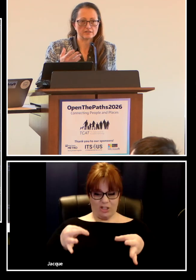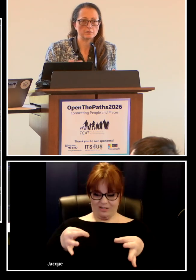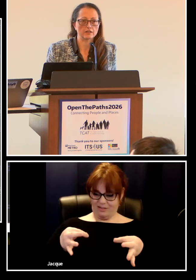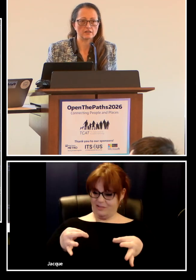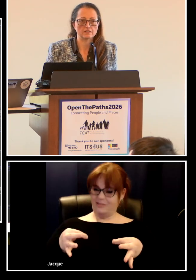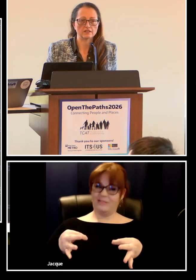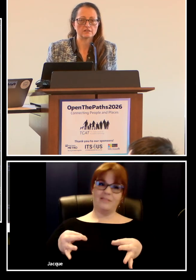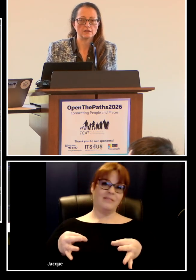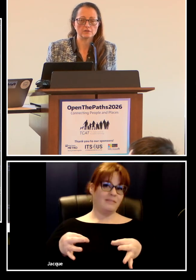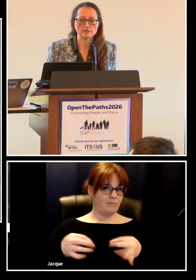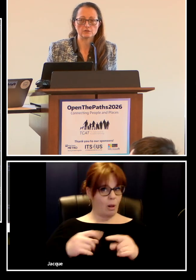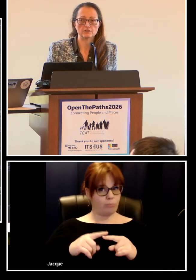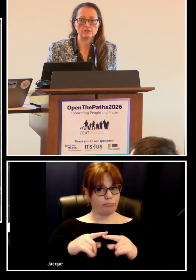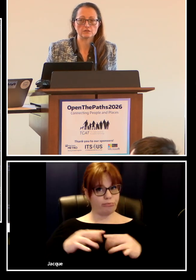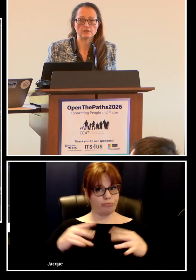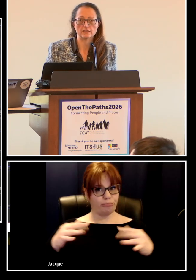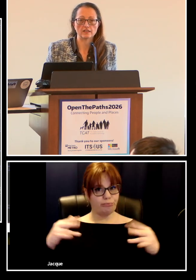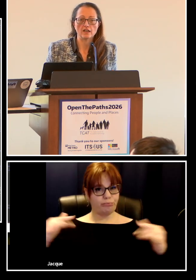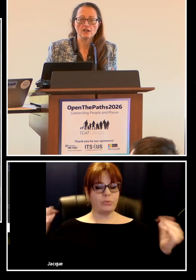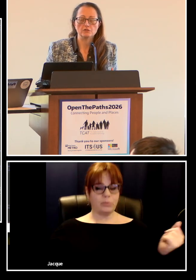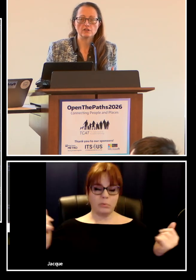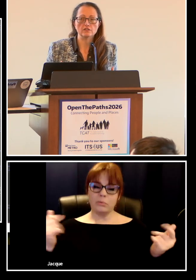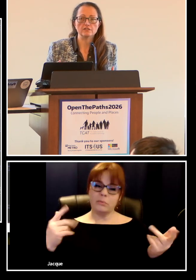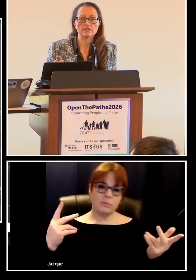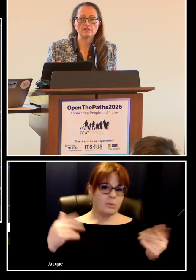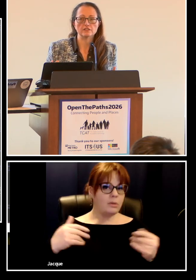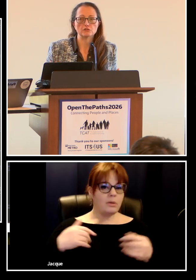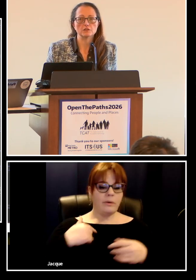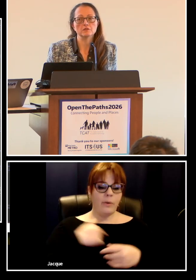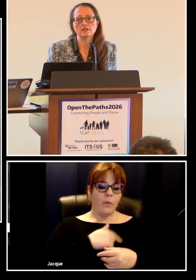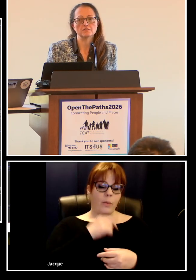That's something that that Thomas alluded to, right? Like we don't even have agreement on